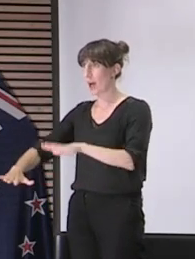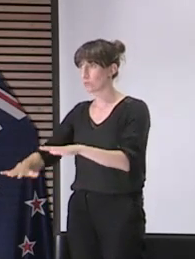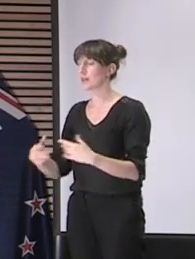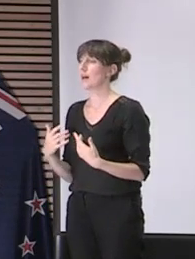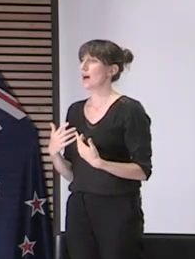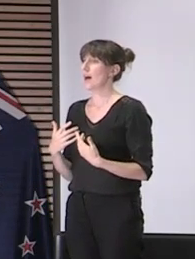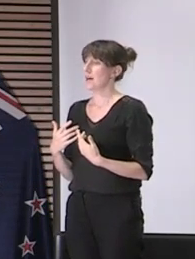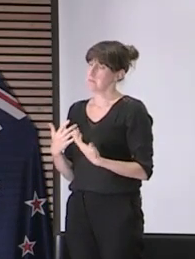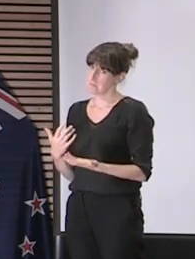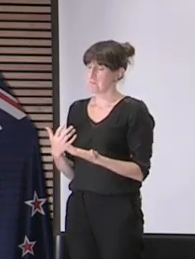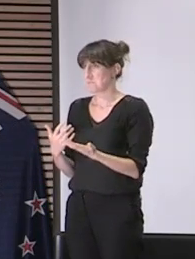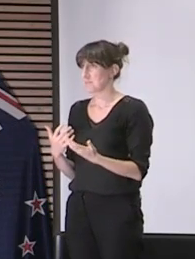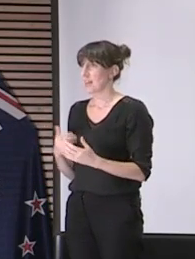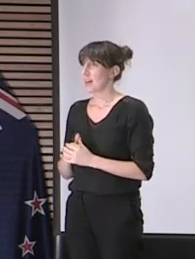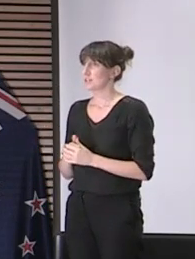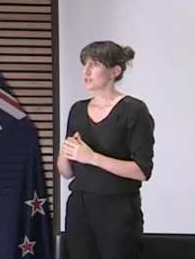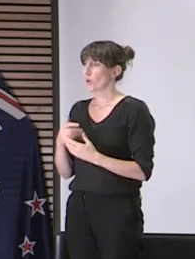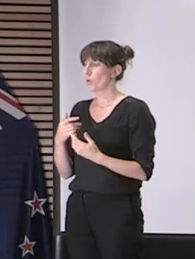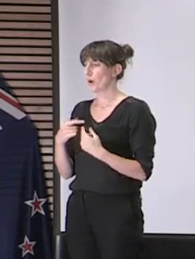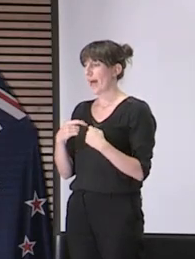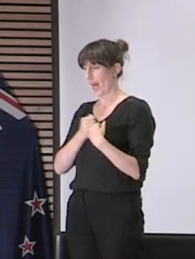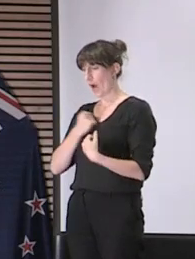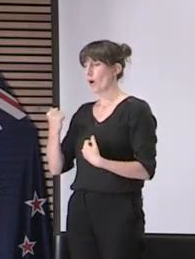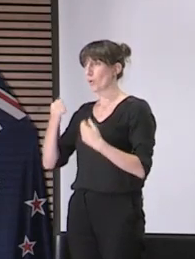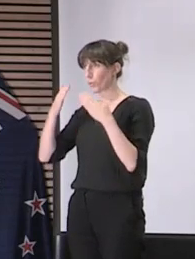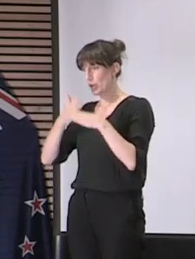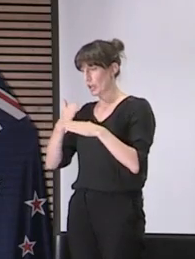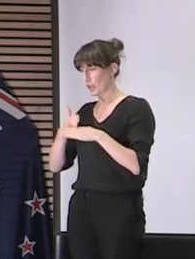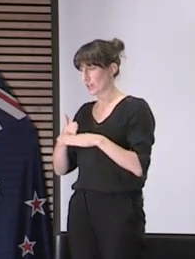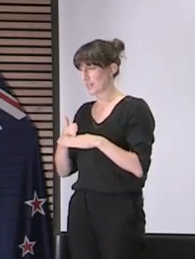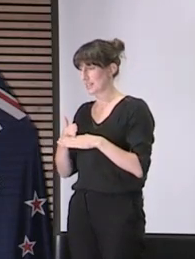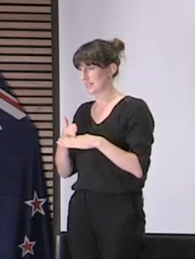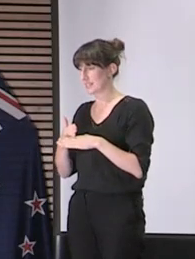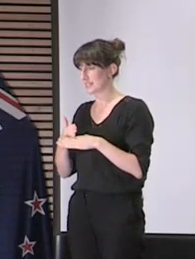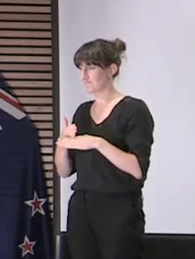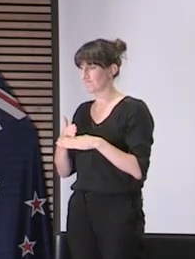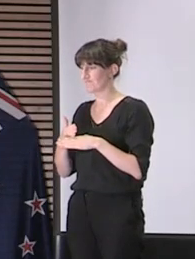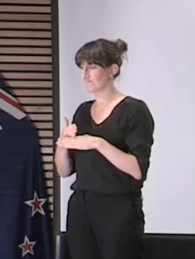particular descriptor but what